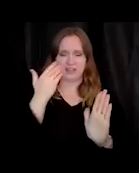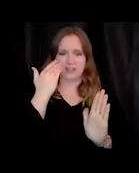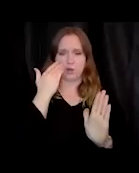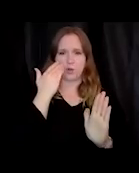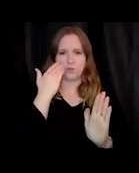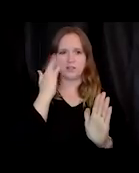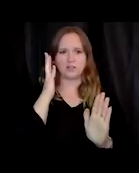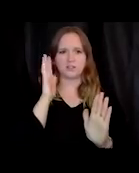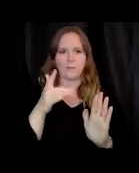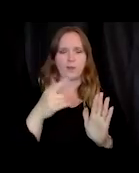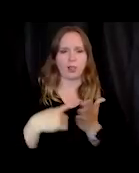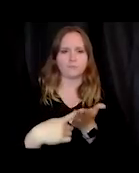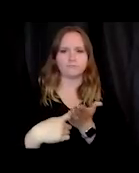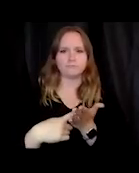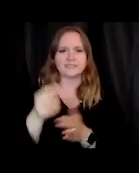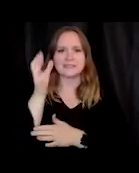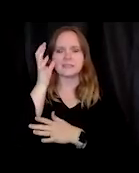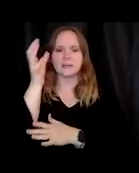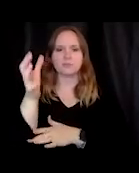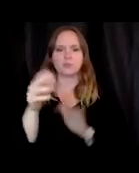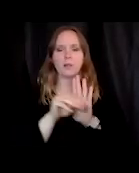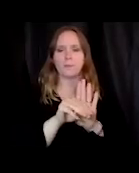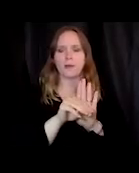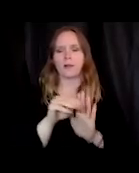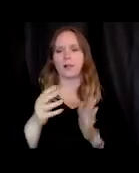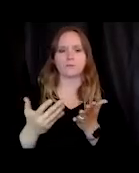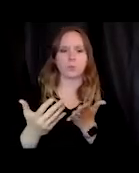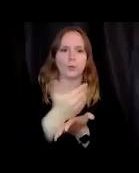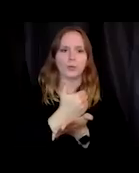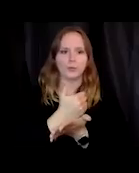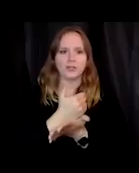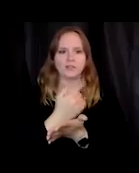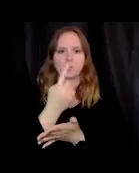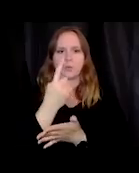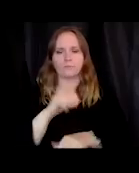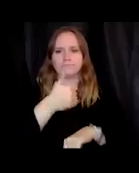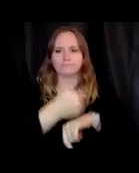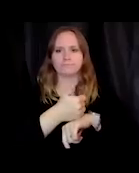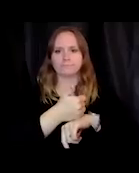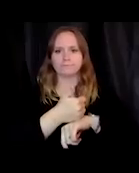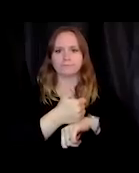of hoarding, which is one of the basis for interventions. We look at vulnerability factors,